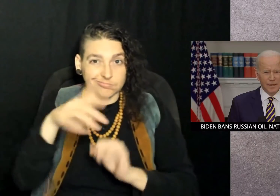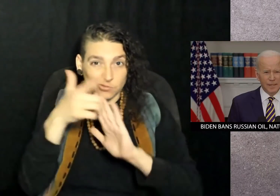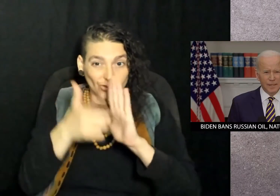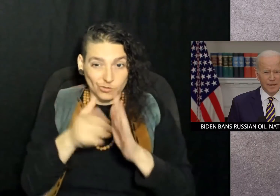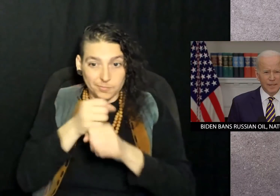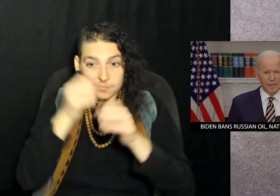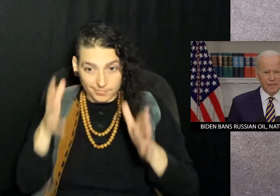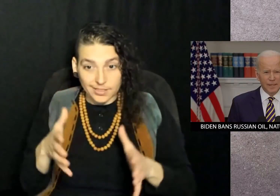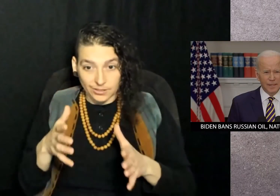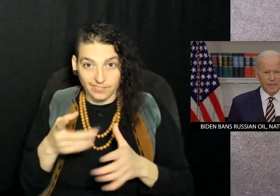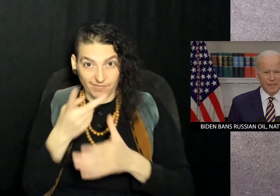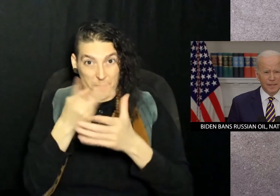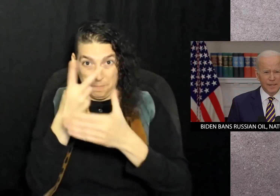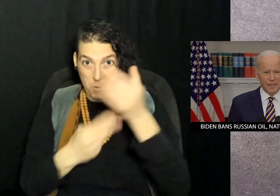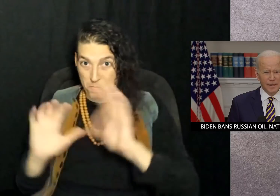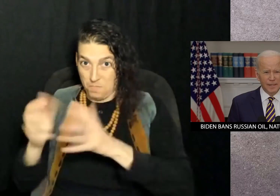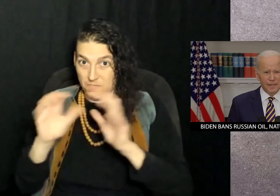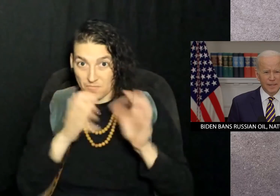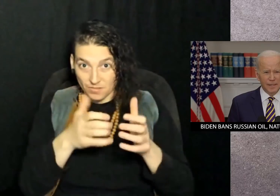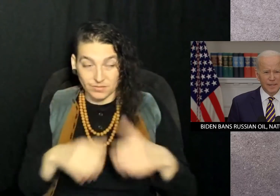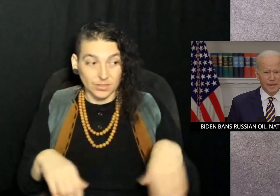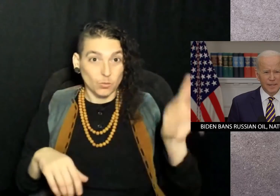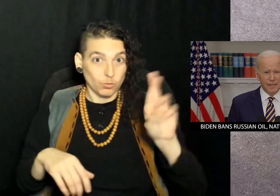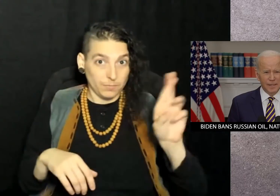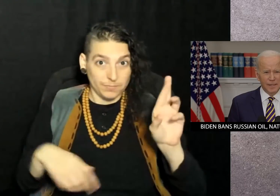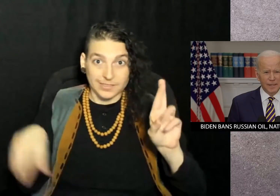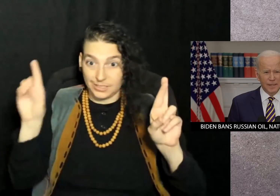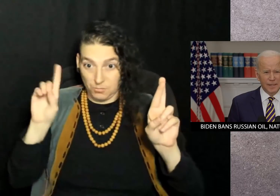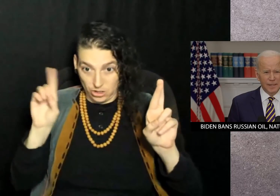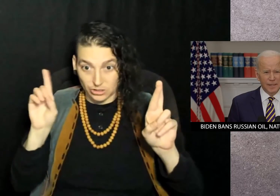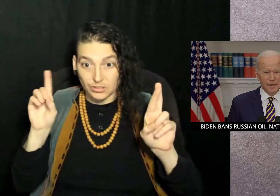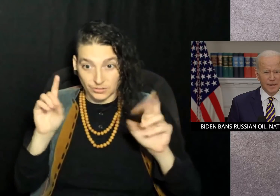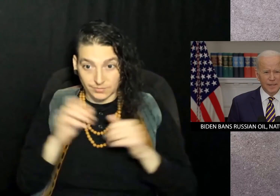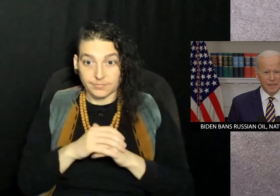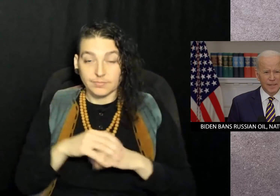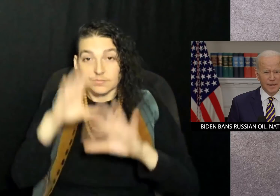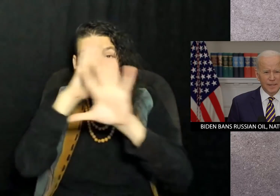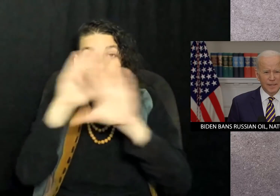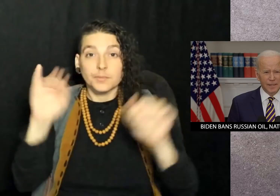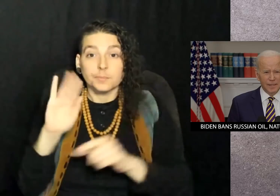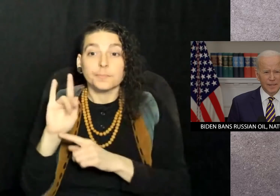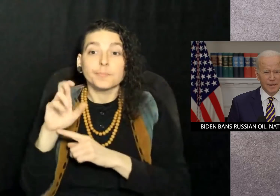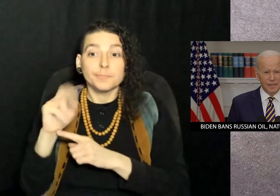from lawmakers in both the Democratic and Republican parties Presdent Biden announced